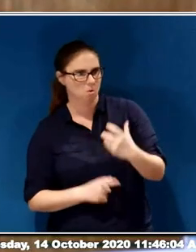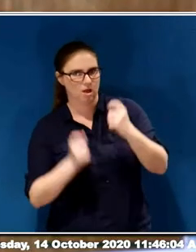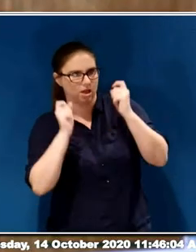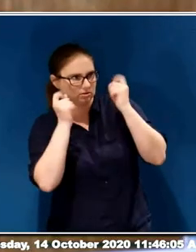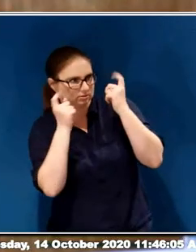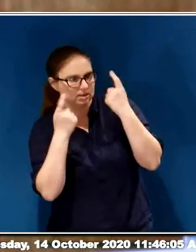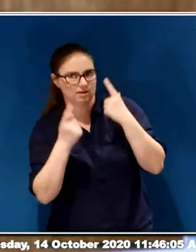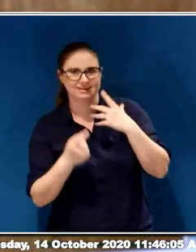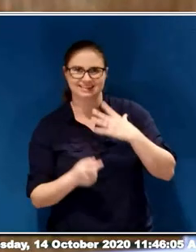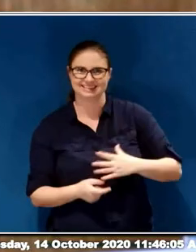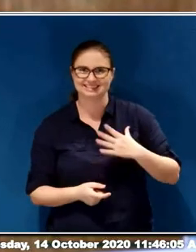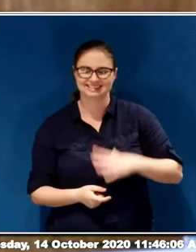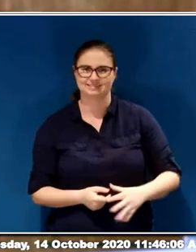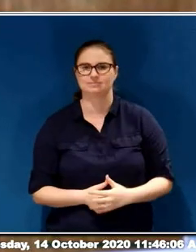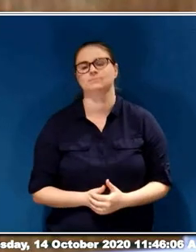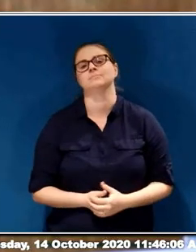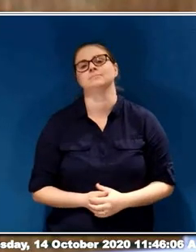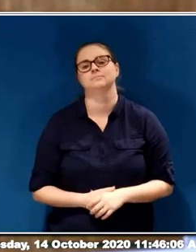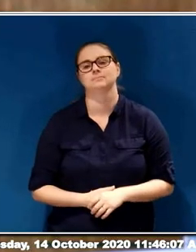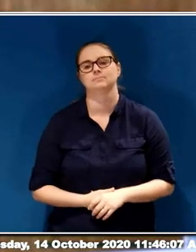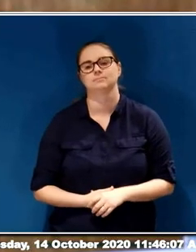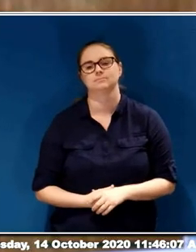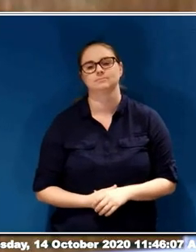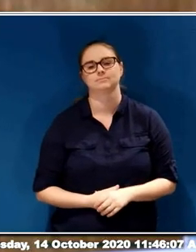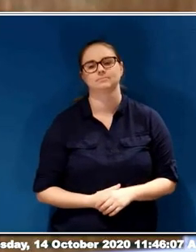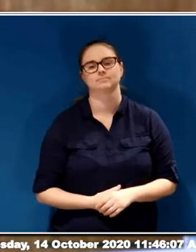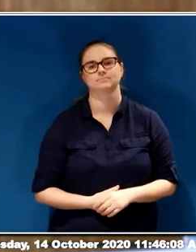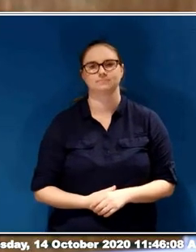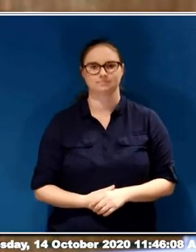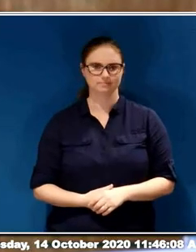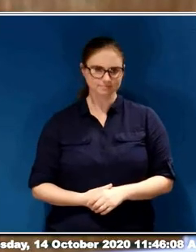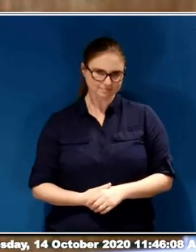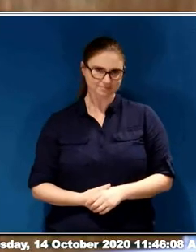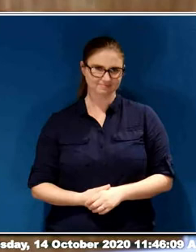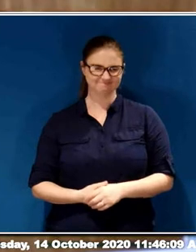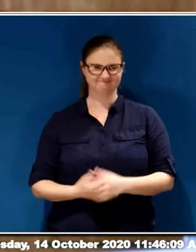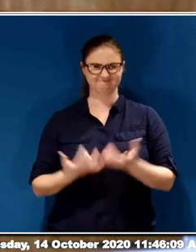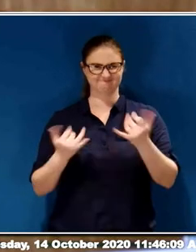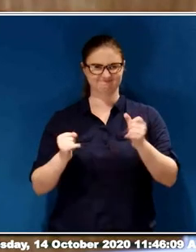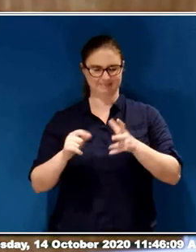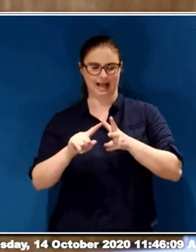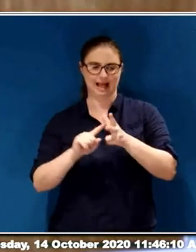It gets cut off, but for the record, he says “have more understanding and have more patience”.